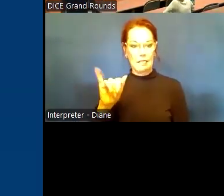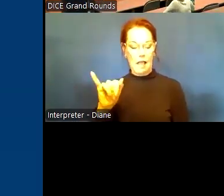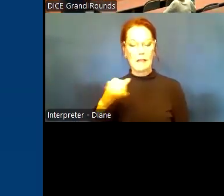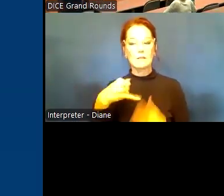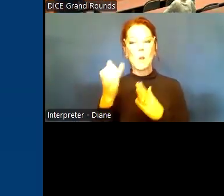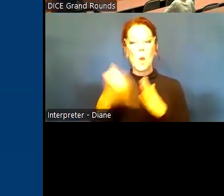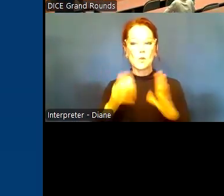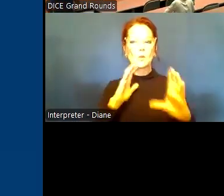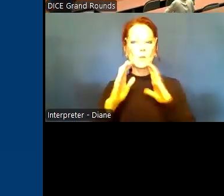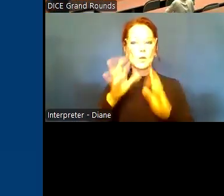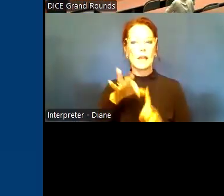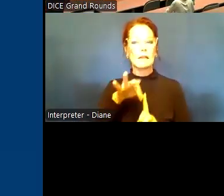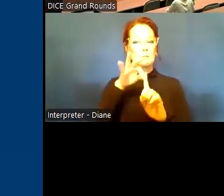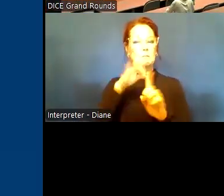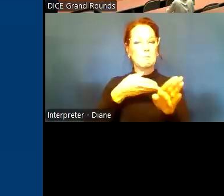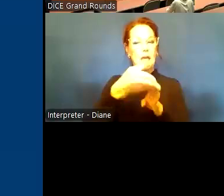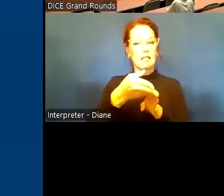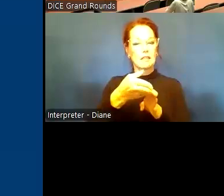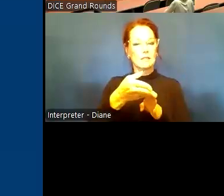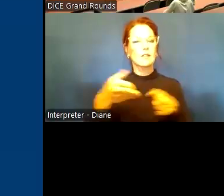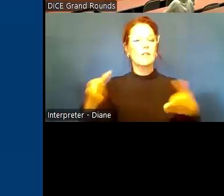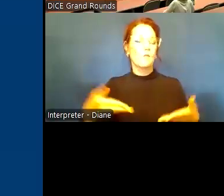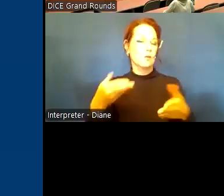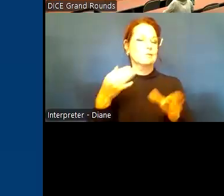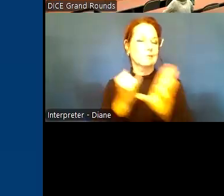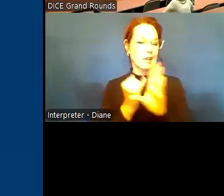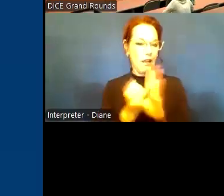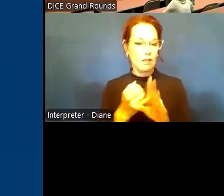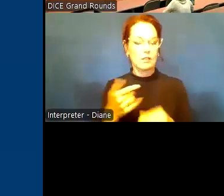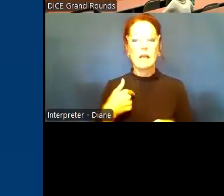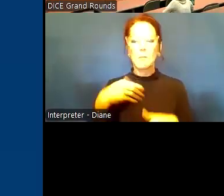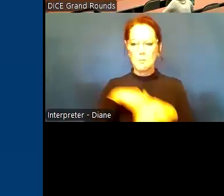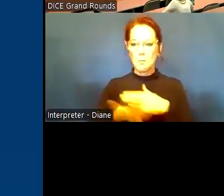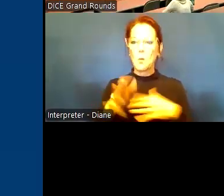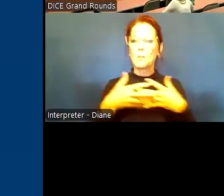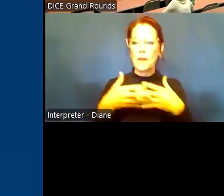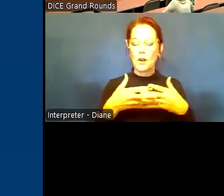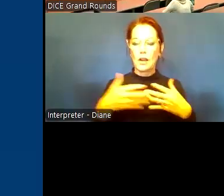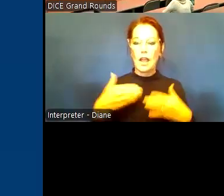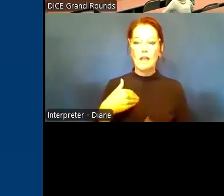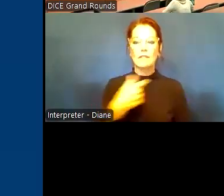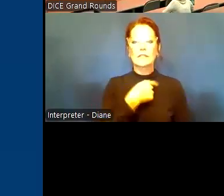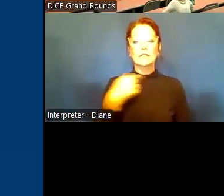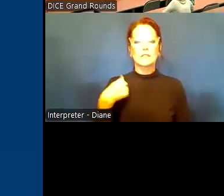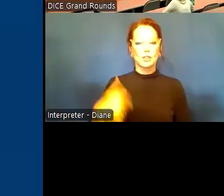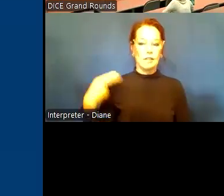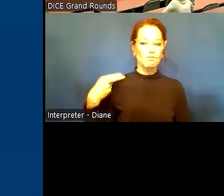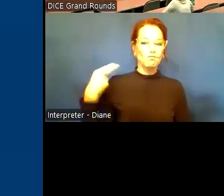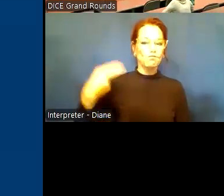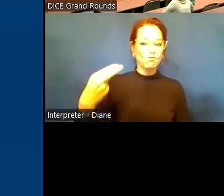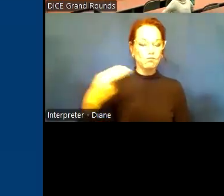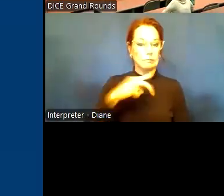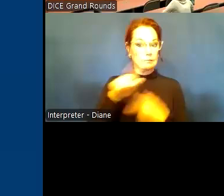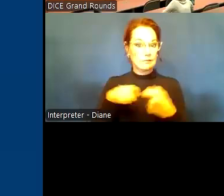department of Psychiatry um I am American born with a Chinese Heritage uh specifically uh from